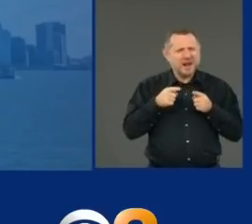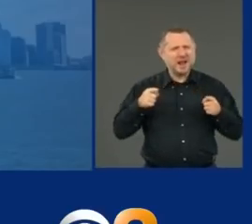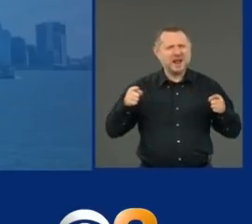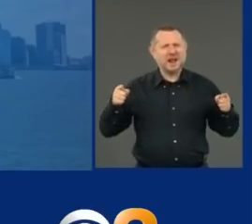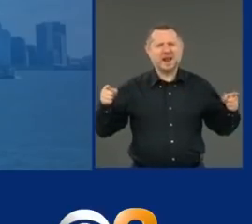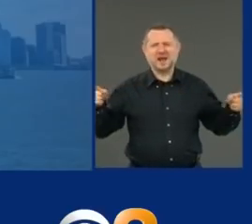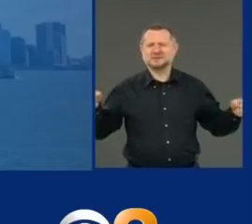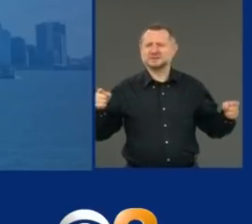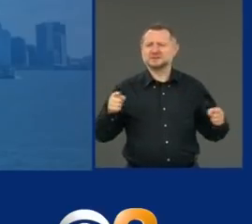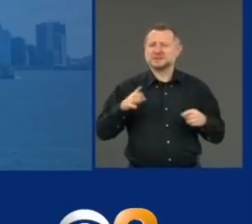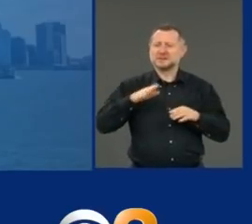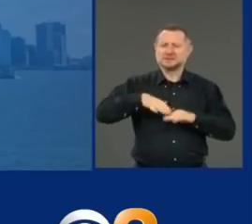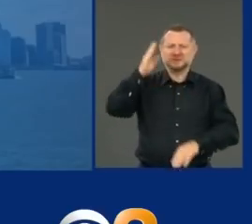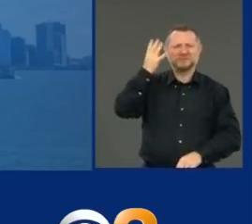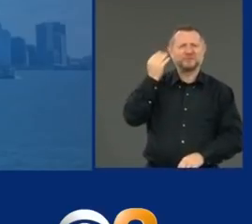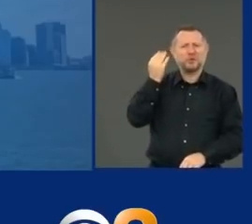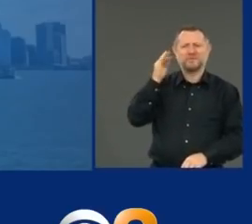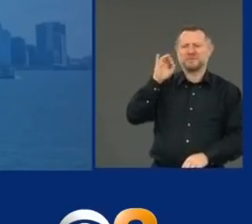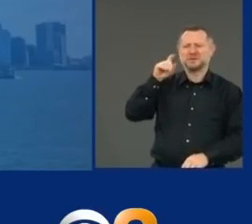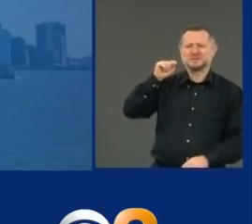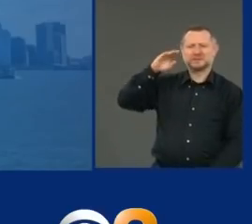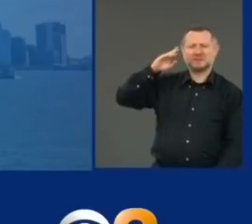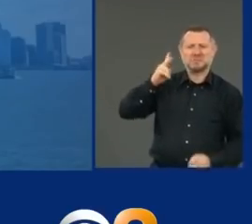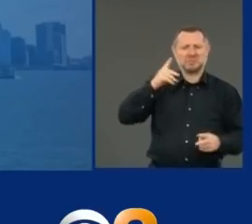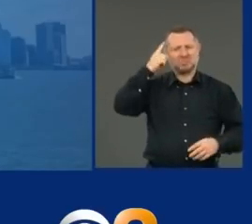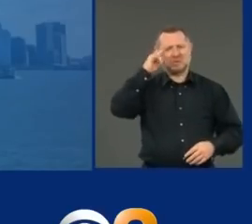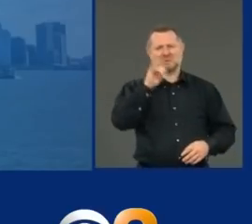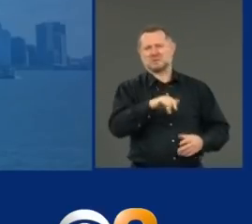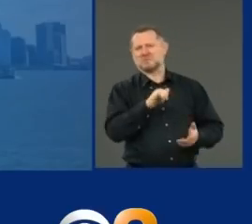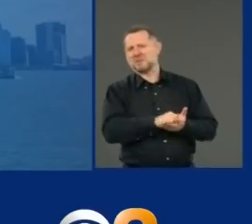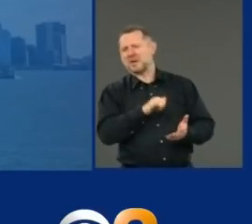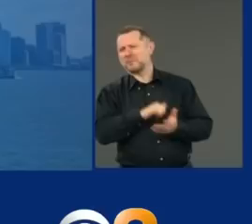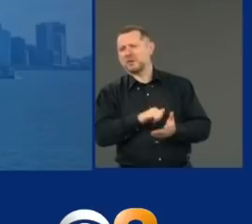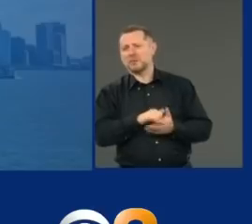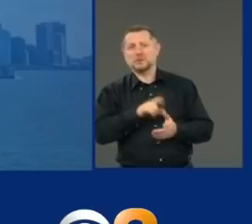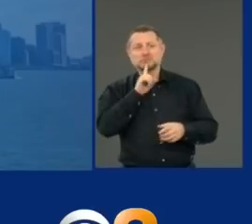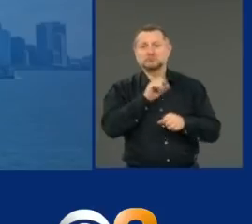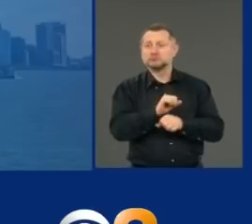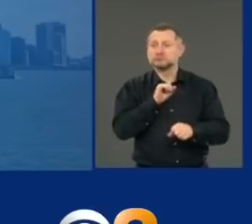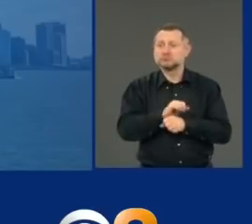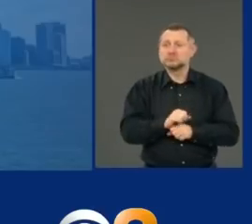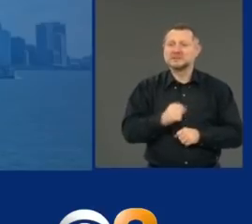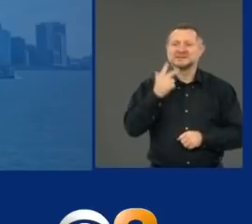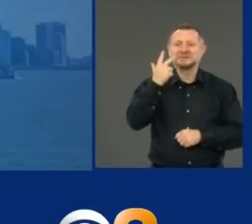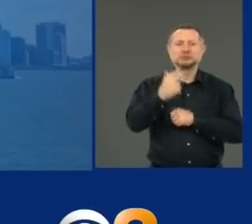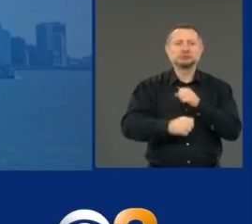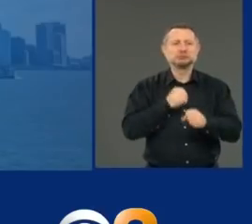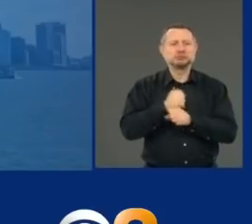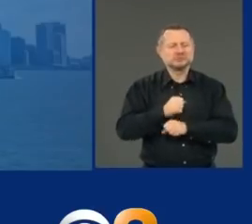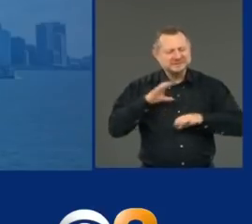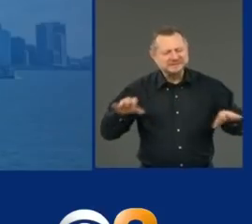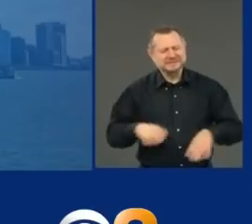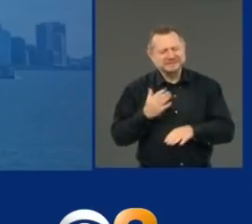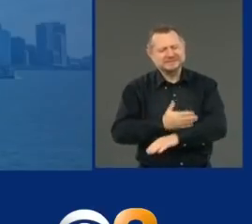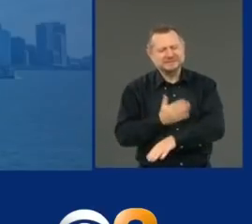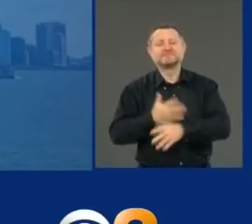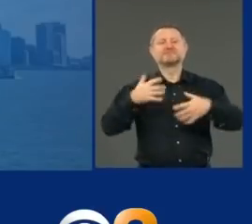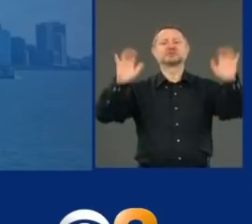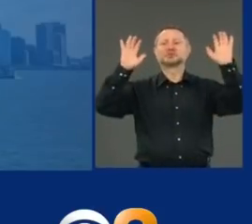PHIL TO BUILD A BEACH. HOW AMBITIOUS EXHIBITION POINT YOU